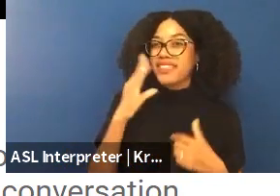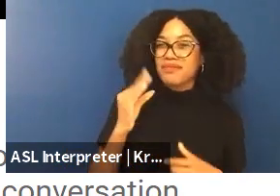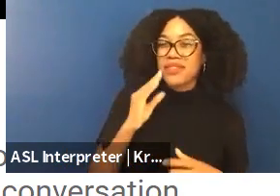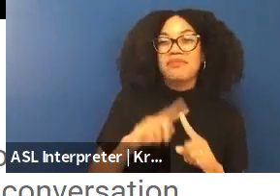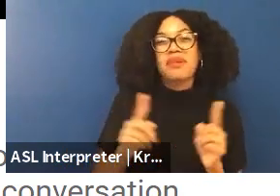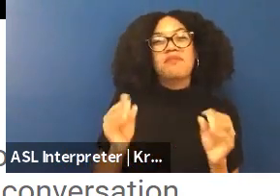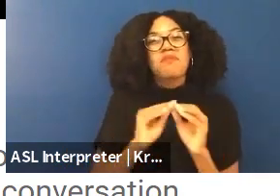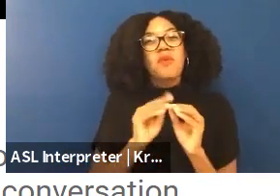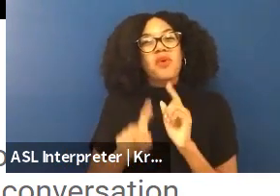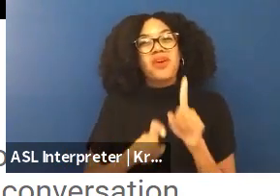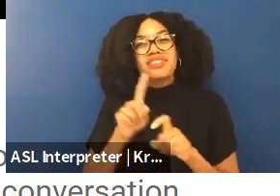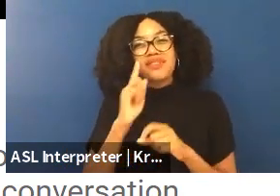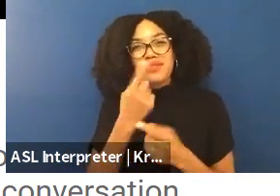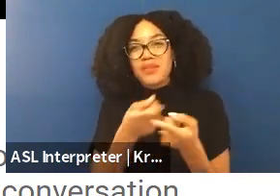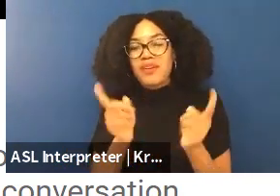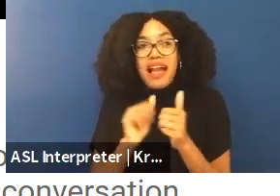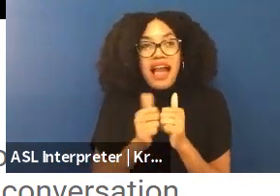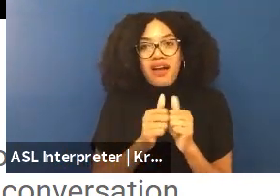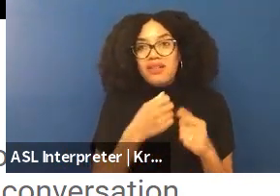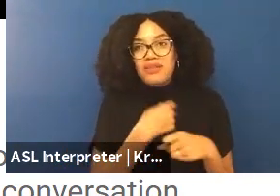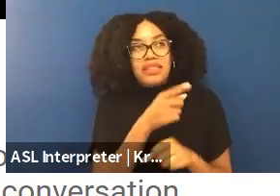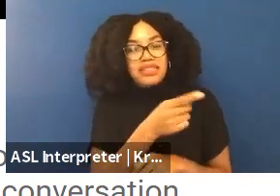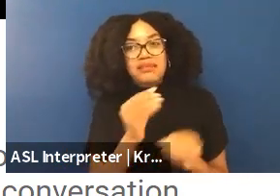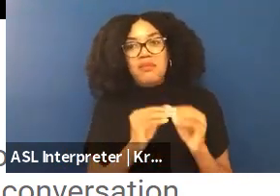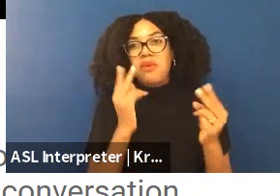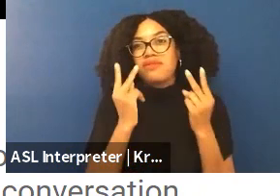more effectively. I'd love to learn from you. [Ruth] I was going to say, I make friends with